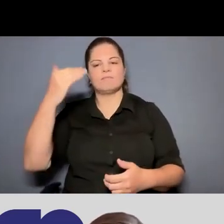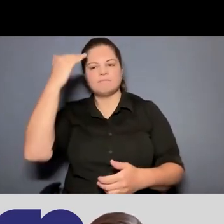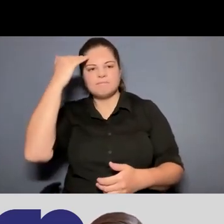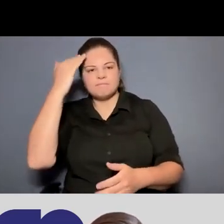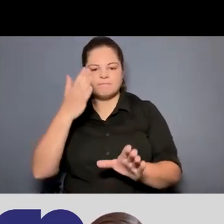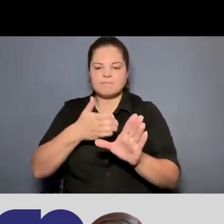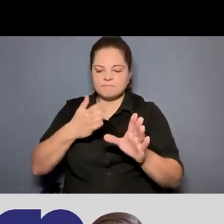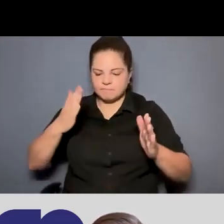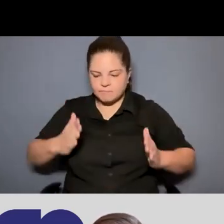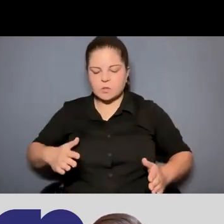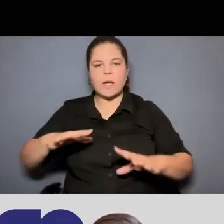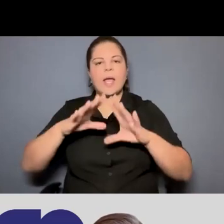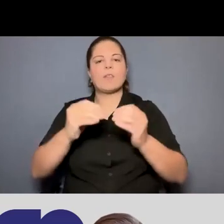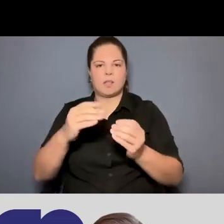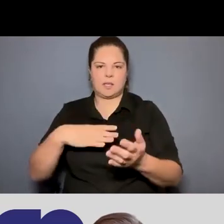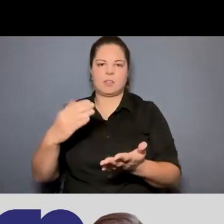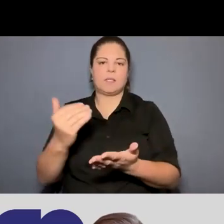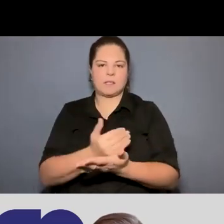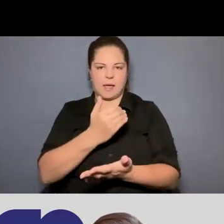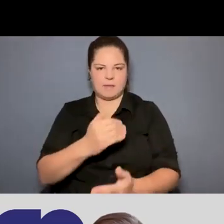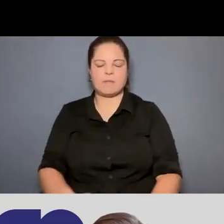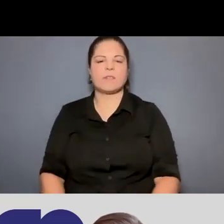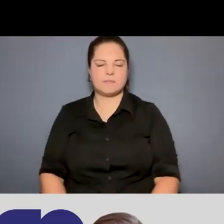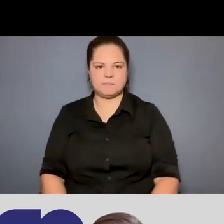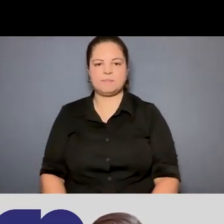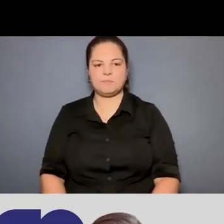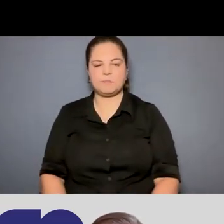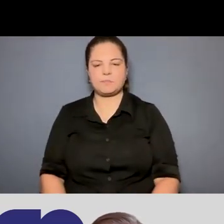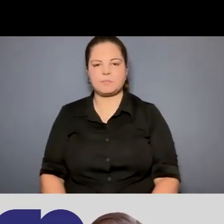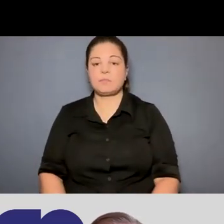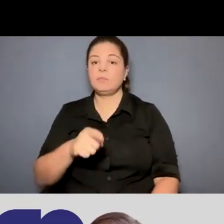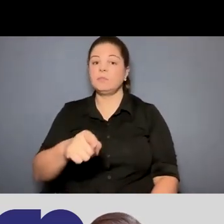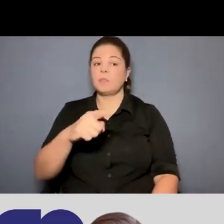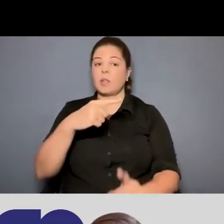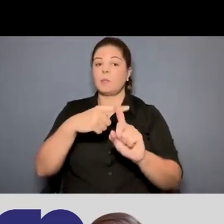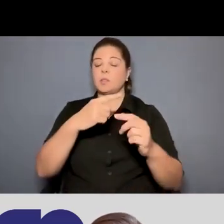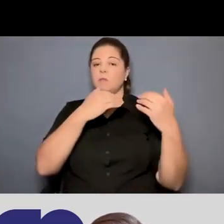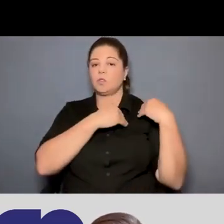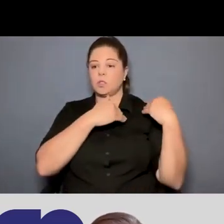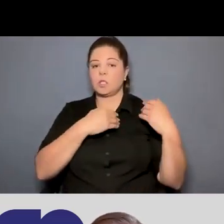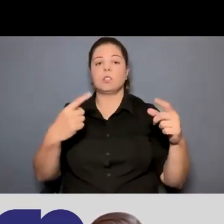safe workplace. The positive duty shifts the responsibility from individual employees or